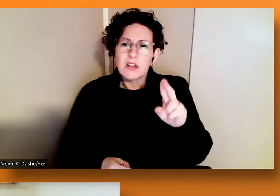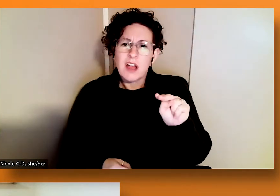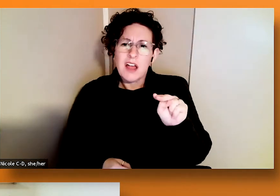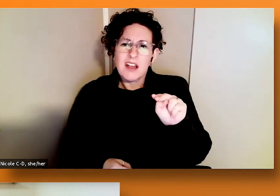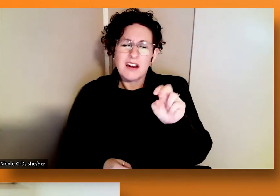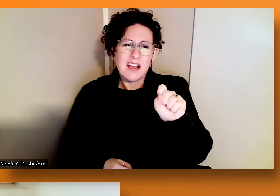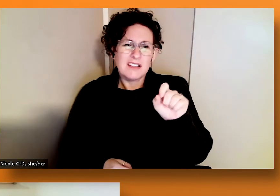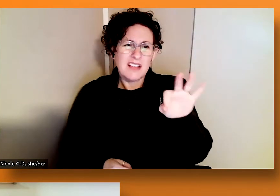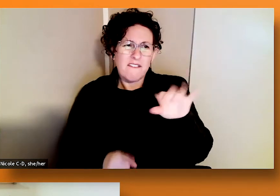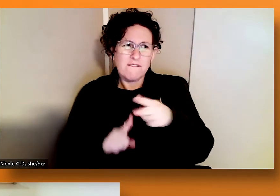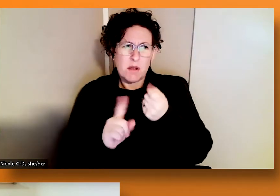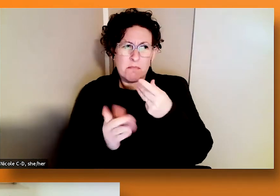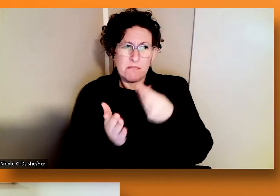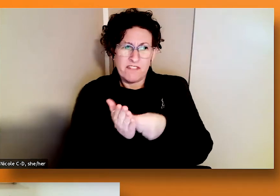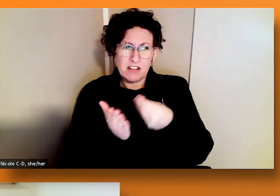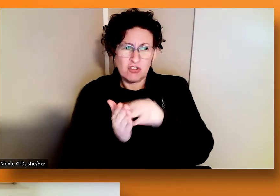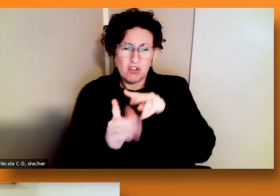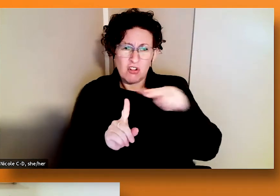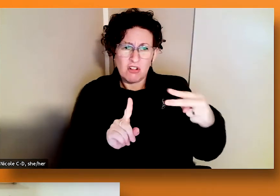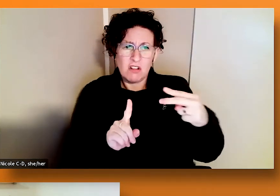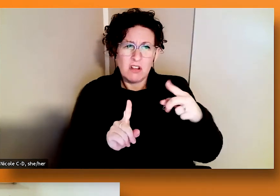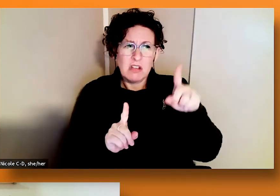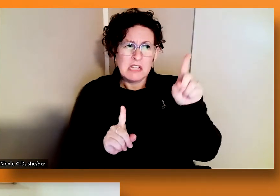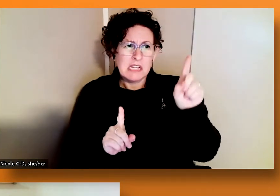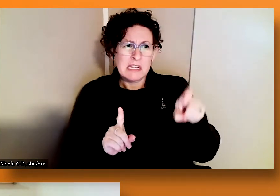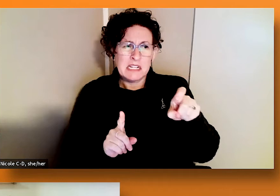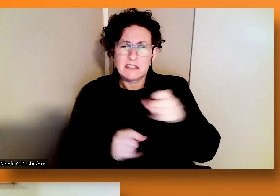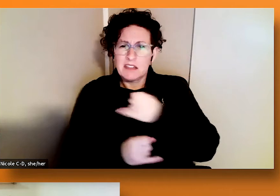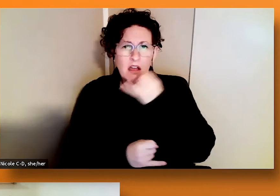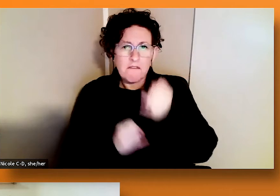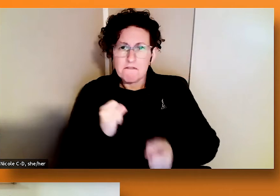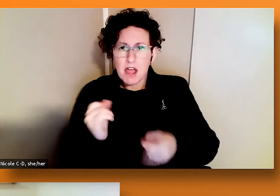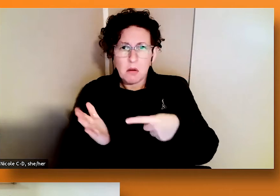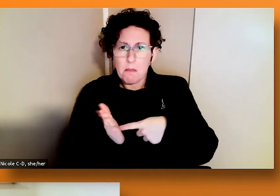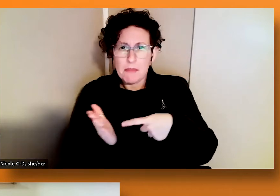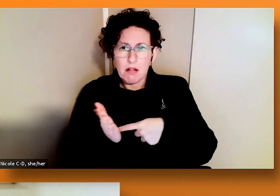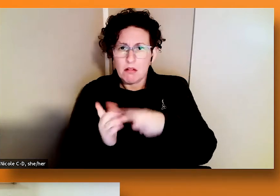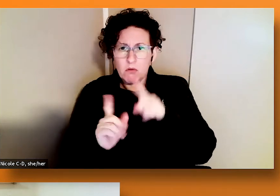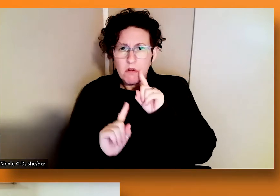NSF, usually, from a fiscal standpoint, just needs, like, a final billing report...